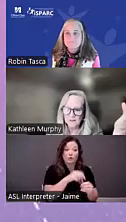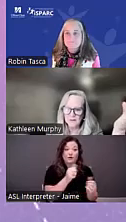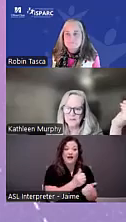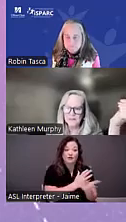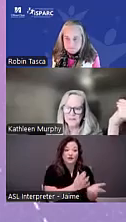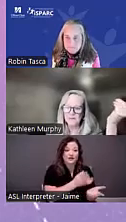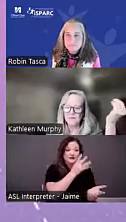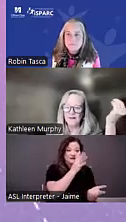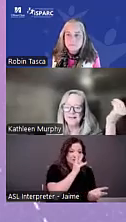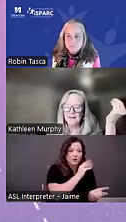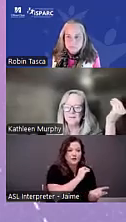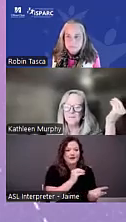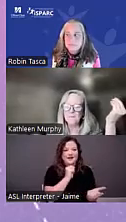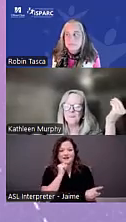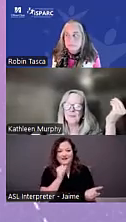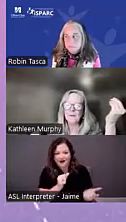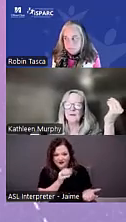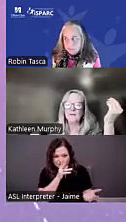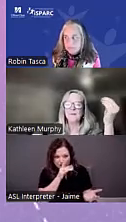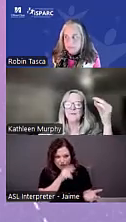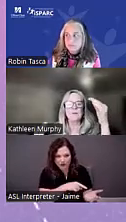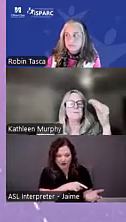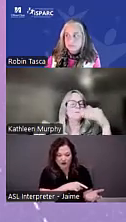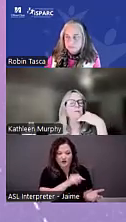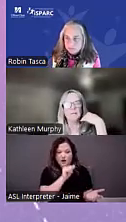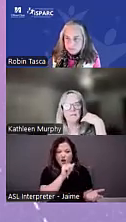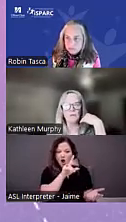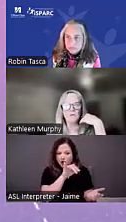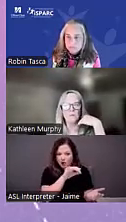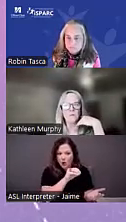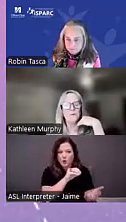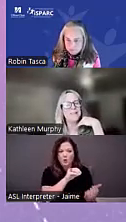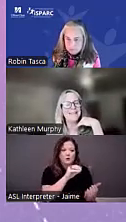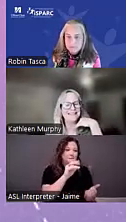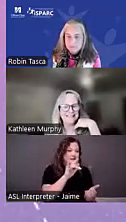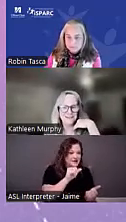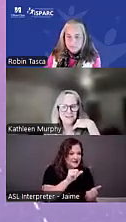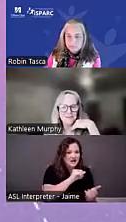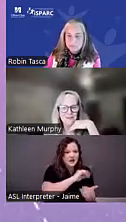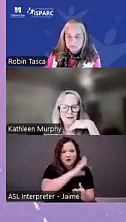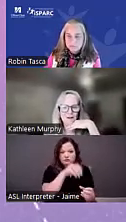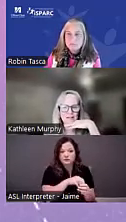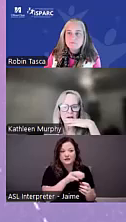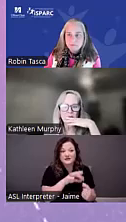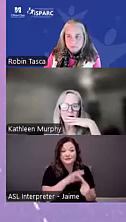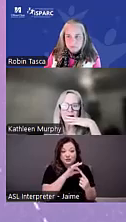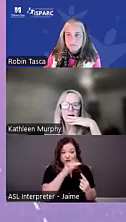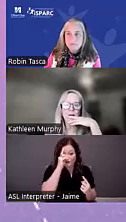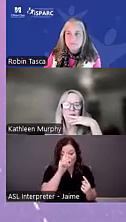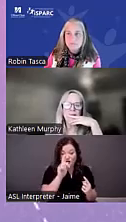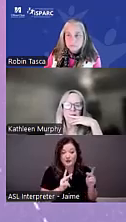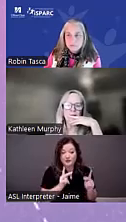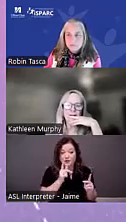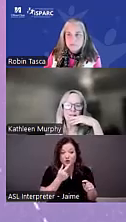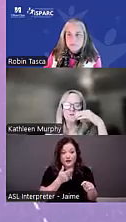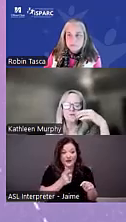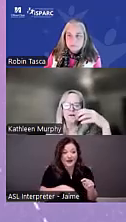in a media file, especially particularly useful for those who can't hear the audio, whereas alt text describes